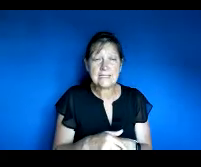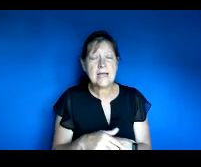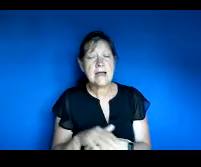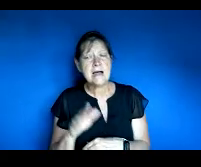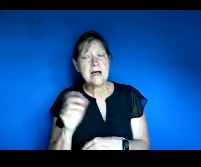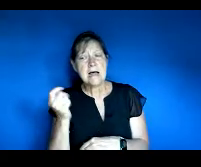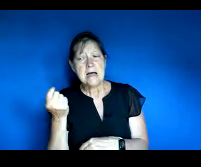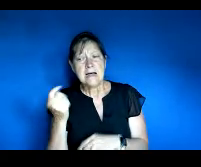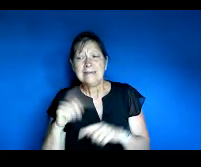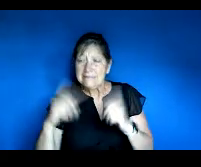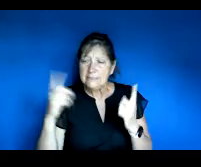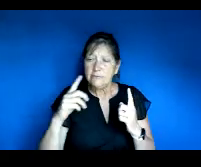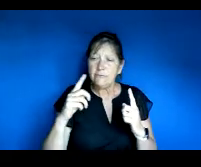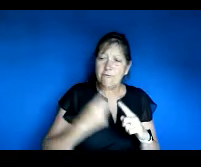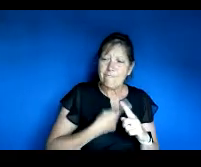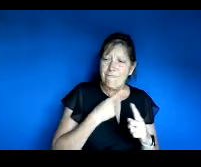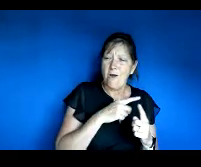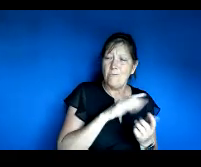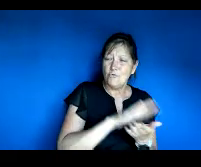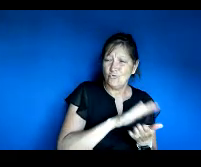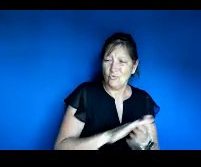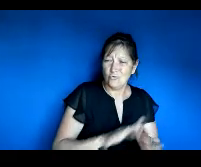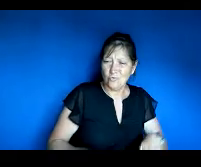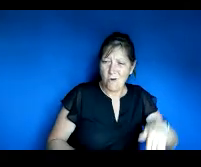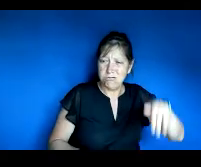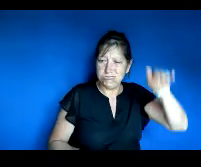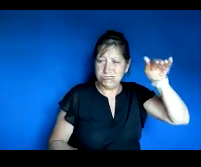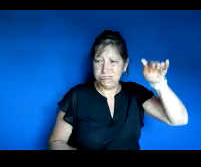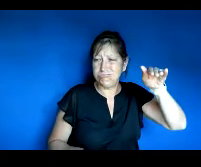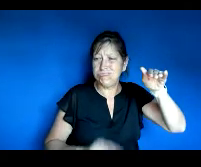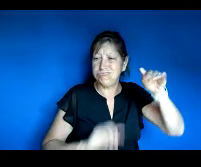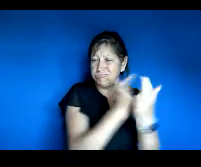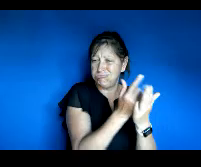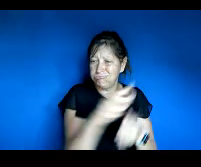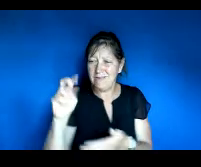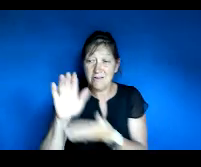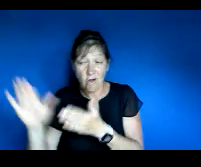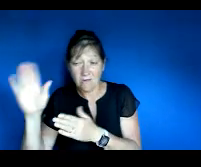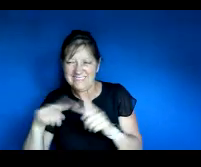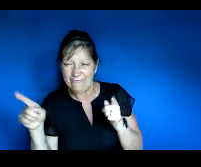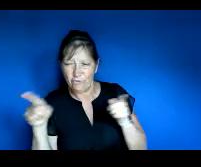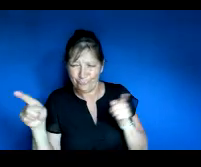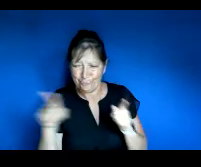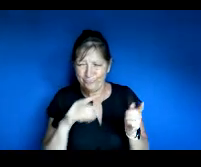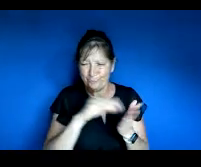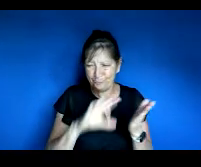from a K- 12 context to higher education. We're gonna talk about faculty and how to work with them around accommodations,